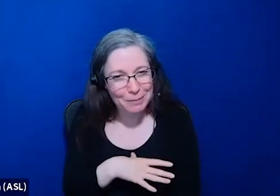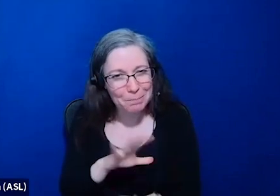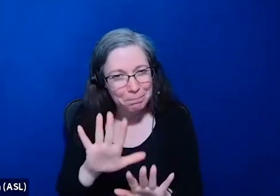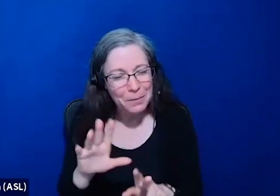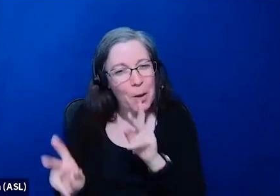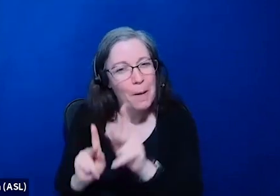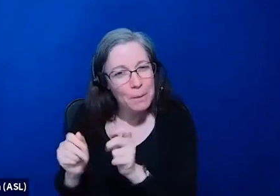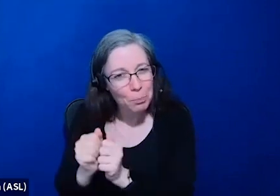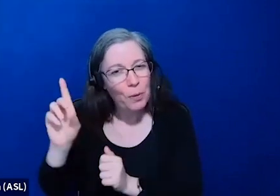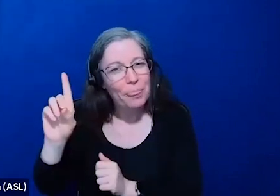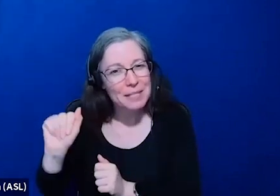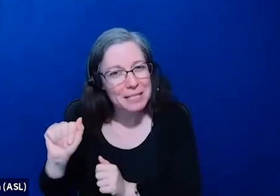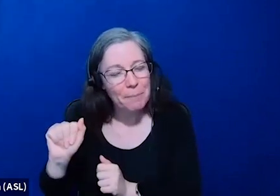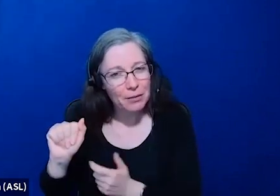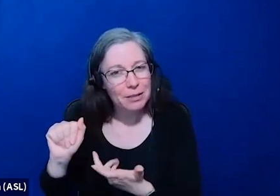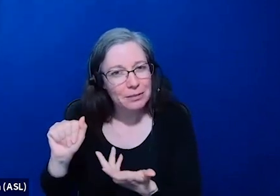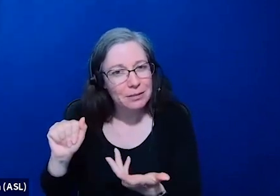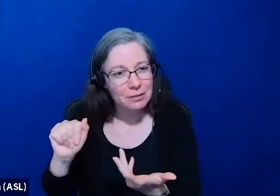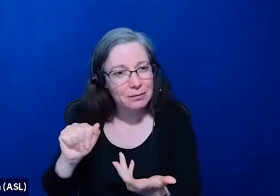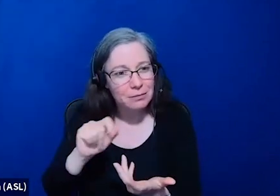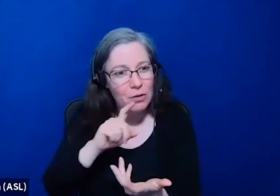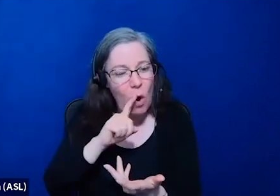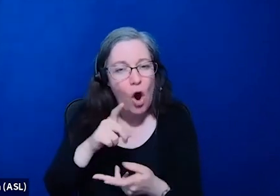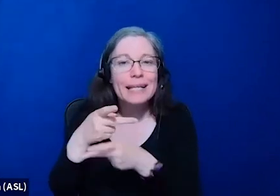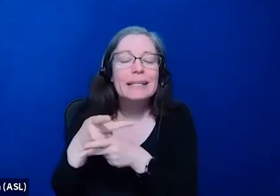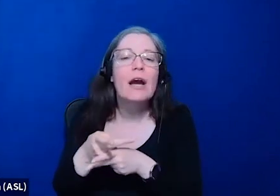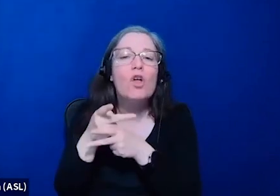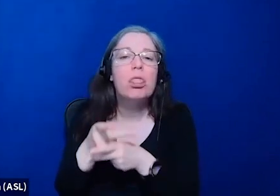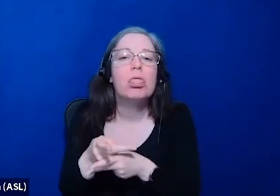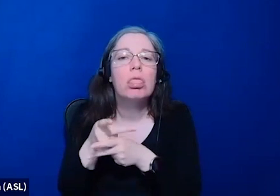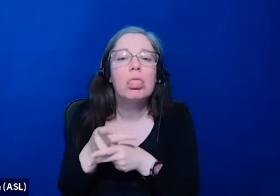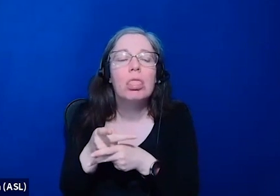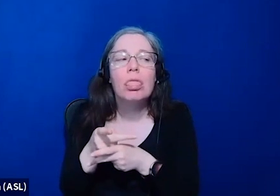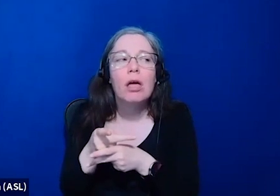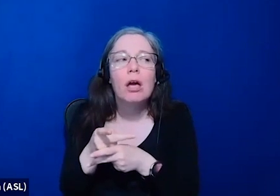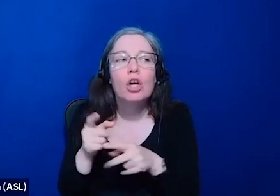are very careful not to apply to things that they're not qualified to.